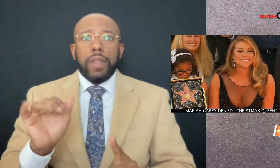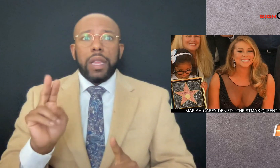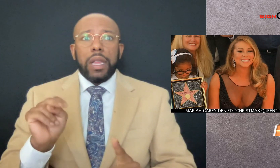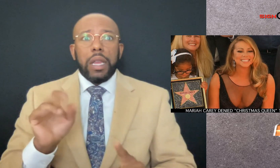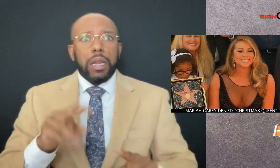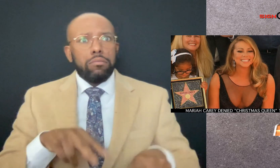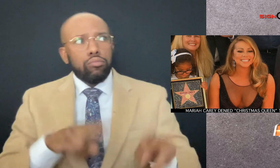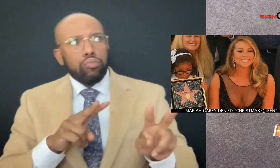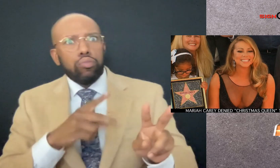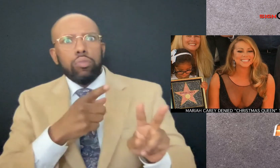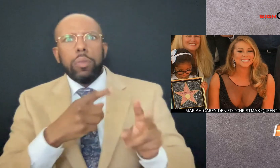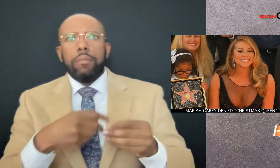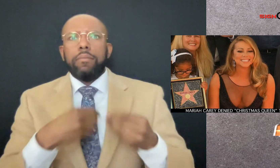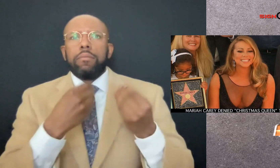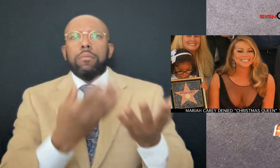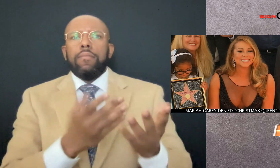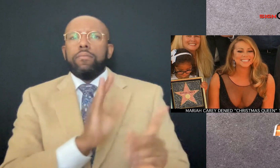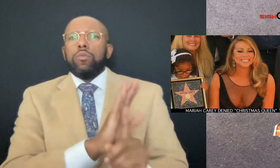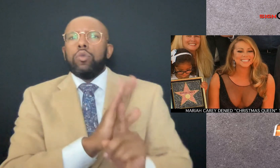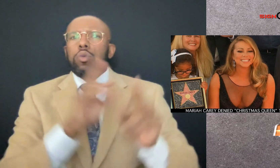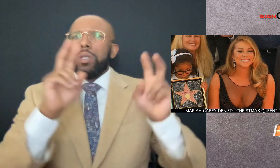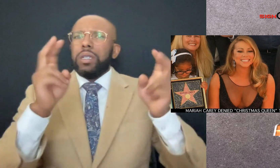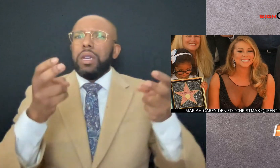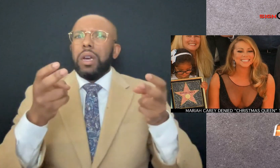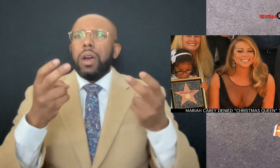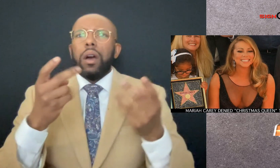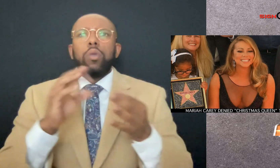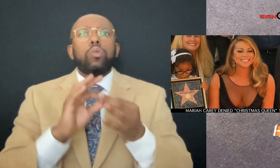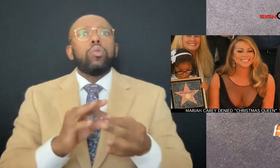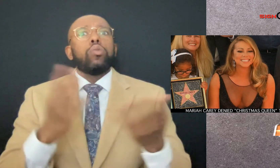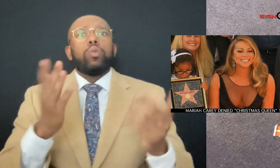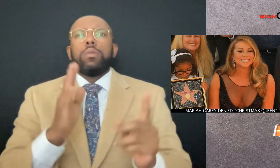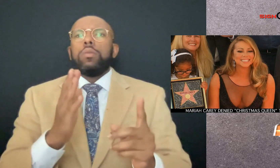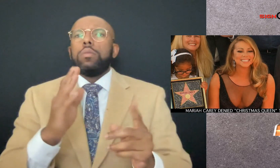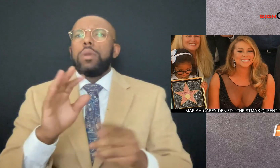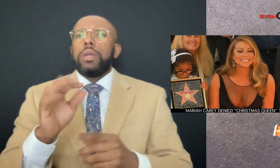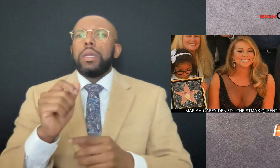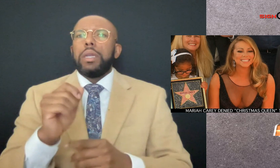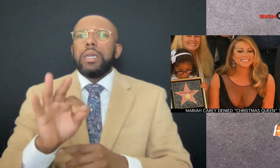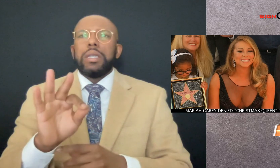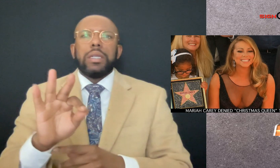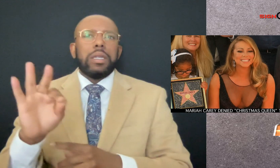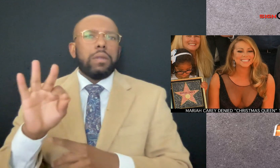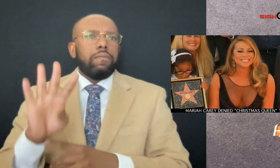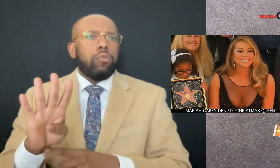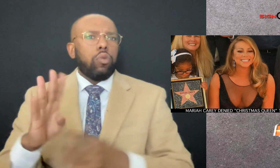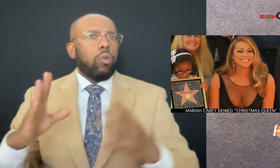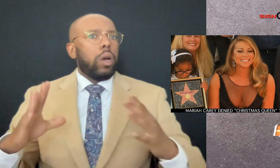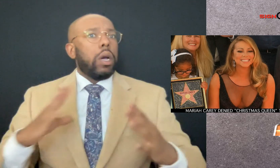fans gave Carrie the title because of the popularity of her 1994 holiday